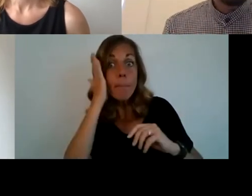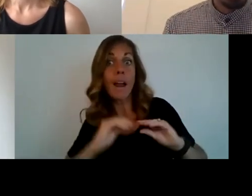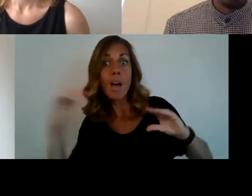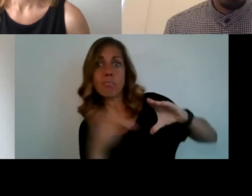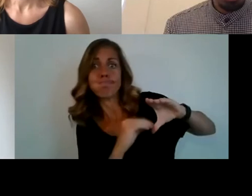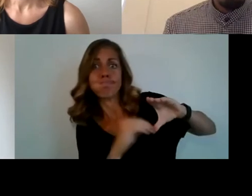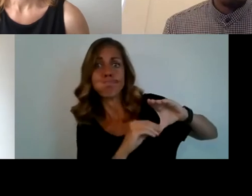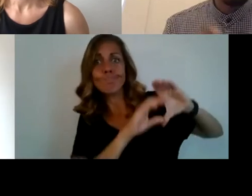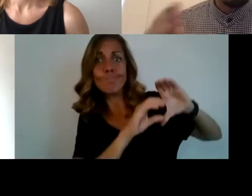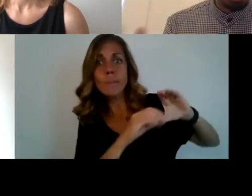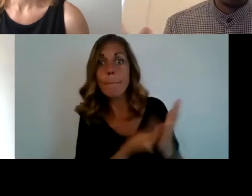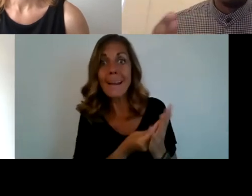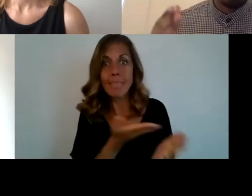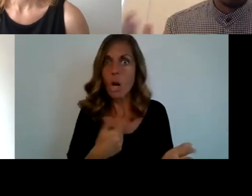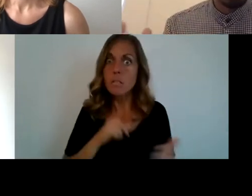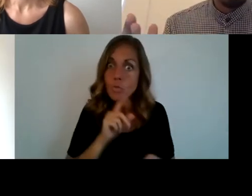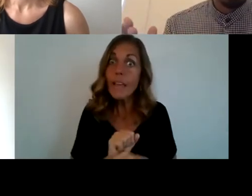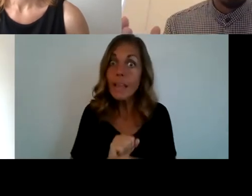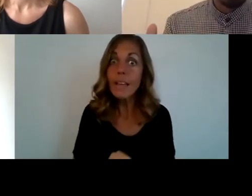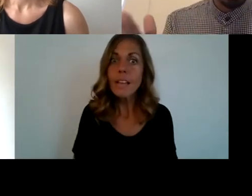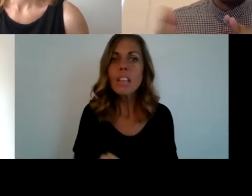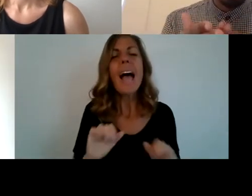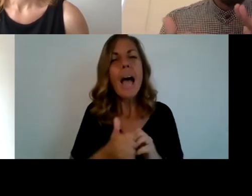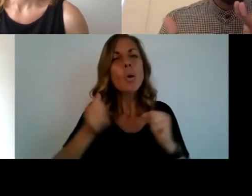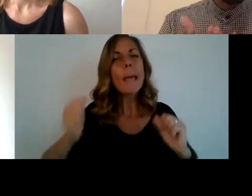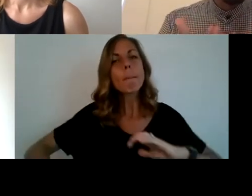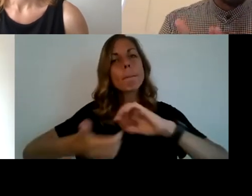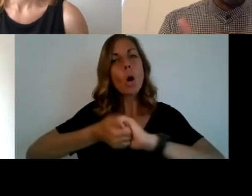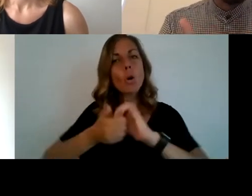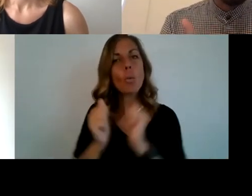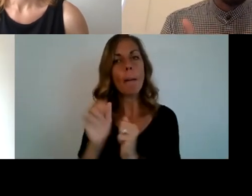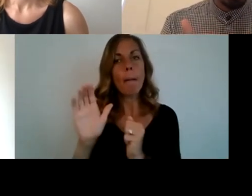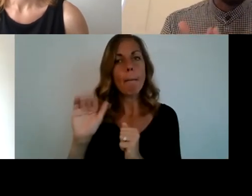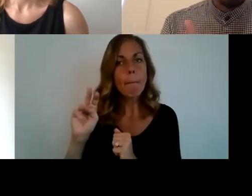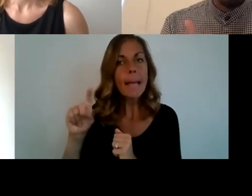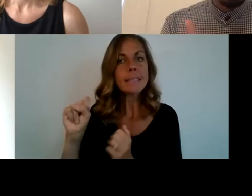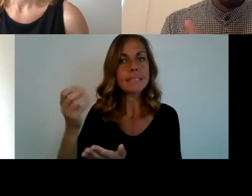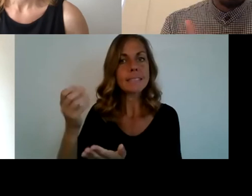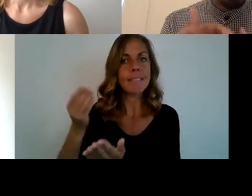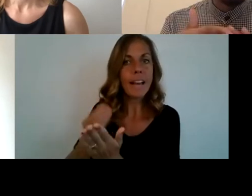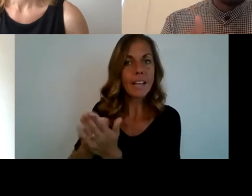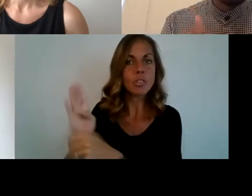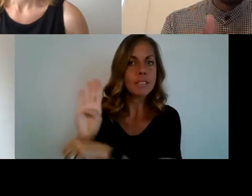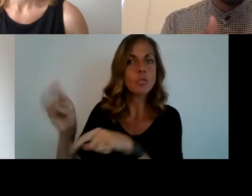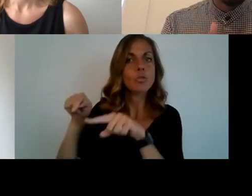How to partner with banks and financial institutions to build that trust and empower these communities